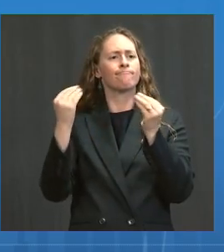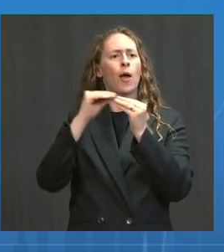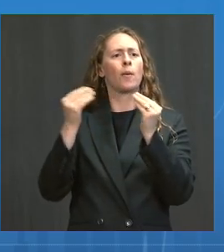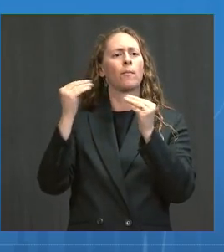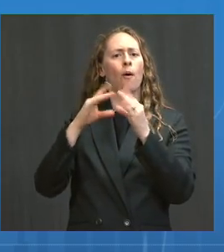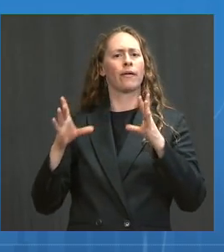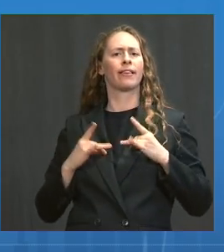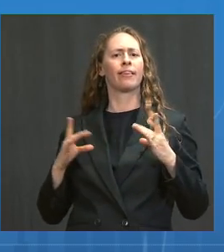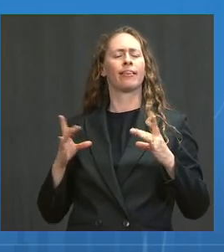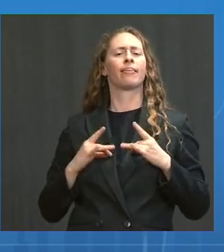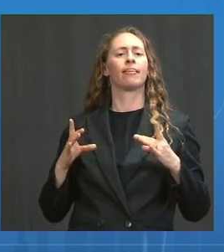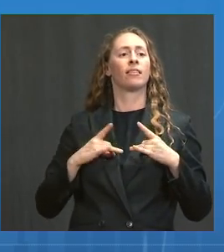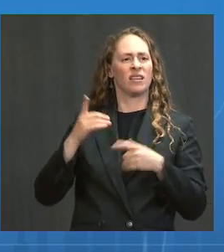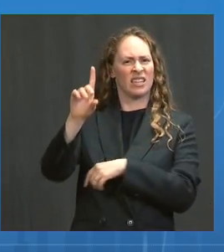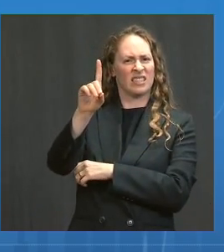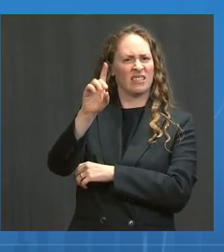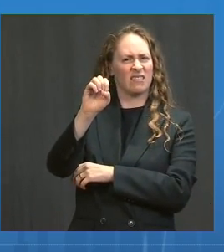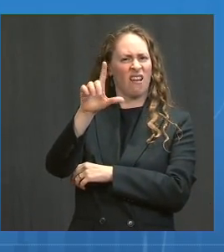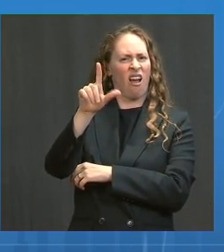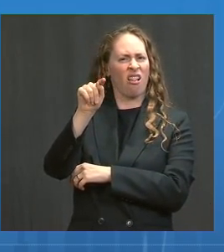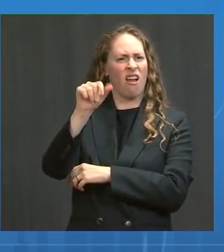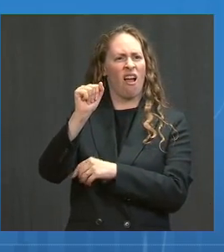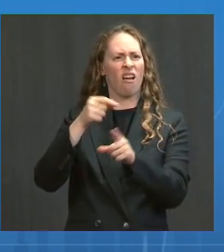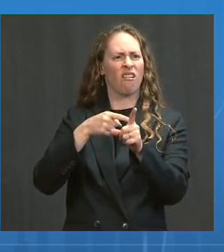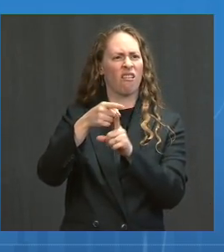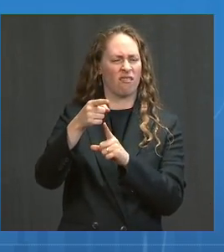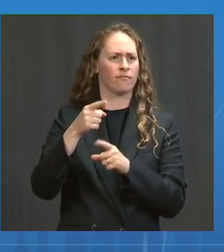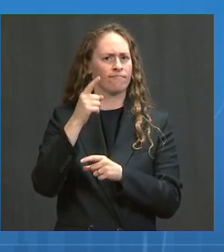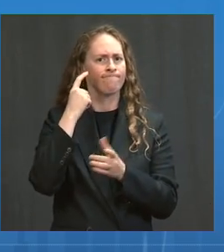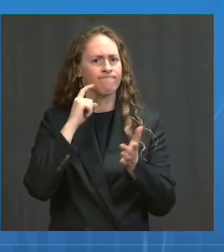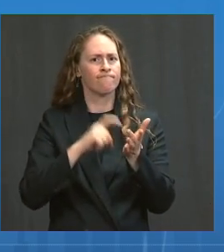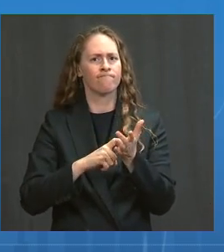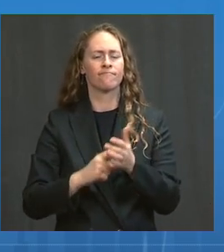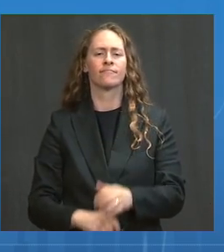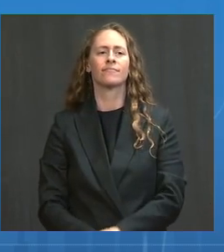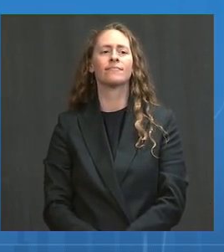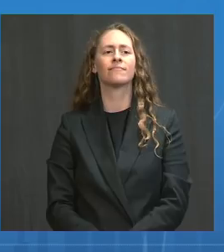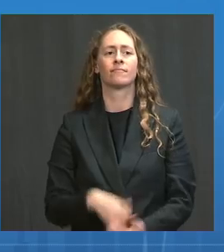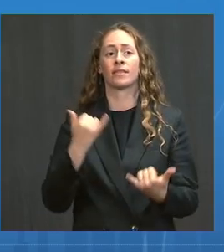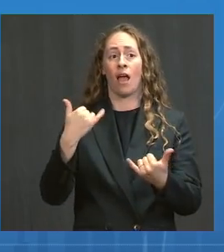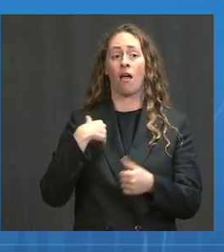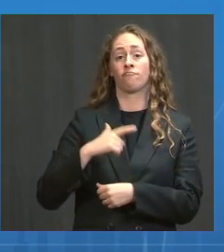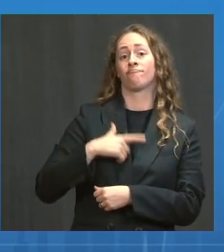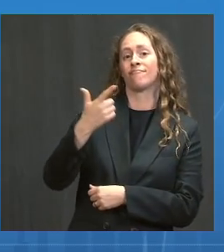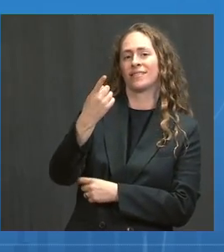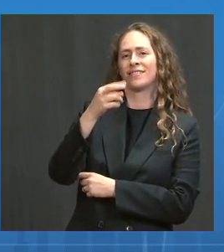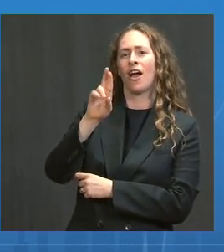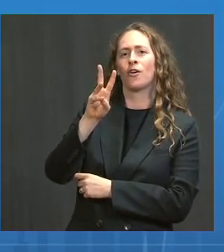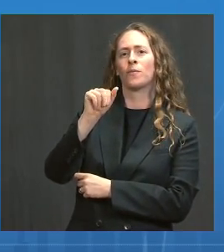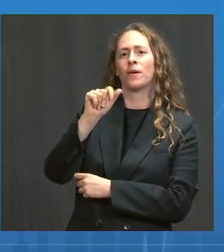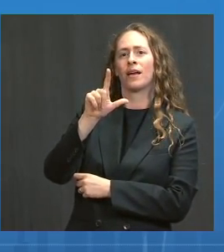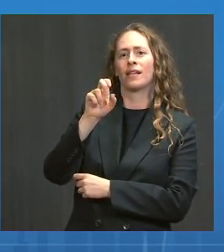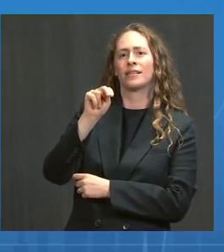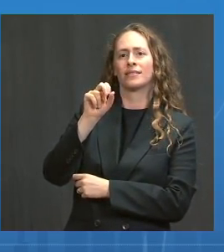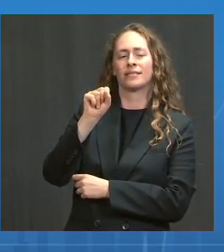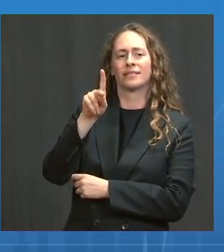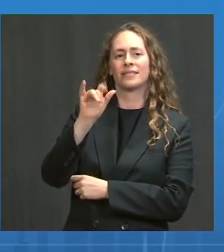But first, let me turn to Dr. Walensky to provide us an update on the state of the pandemic, including the Delta variant,